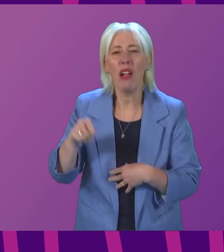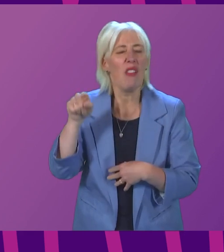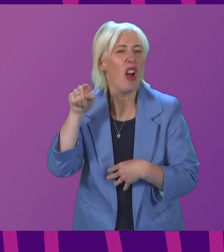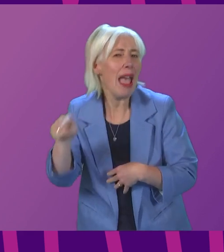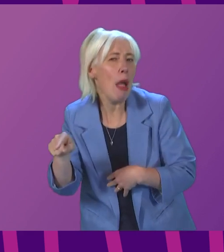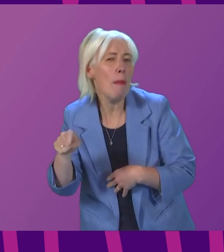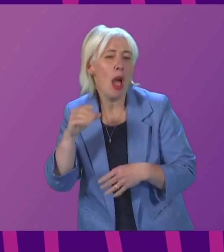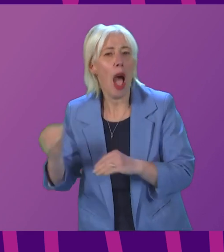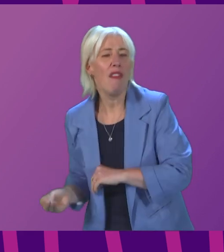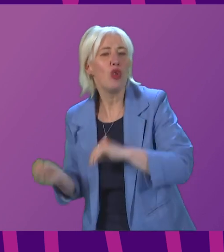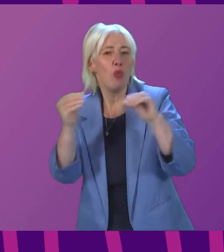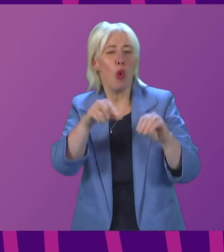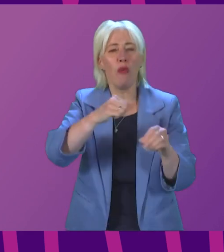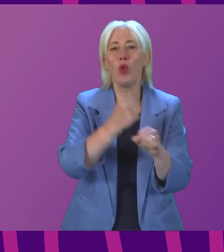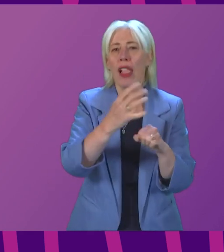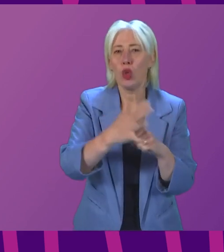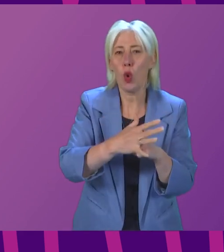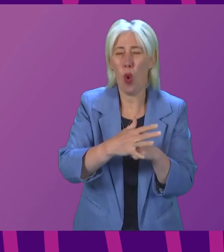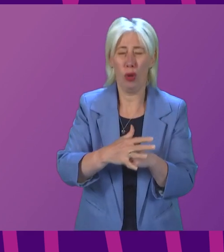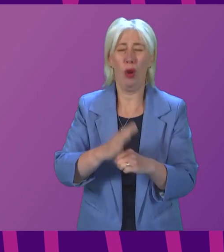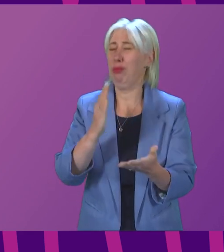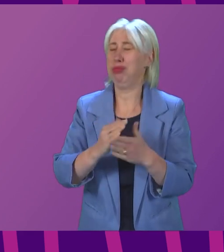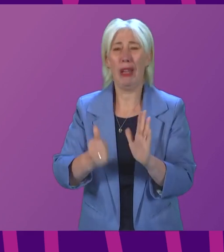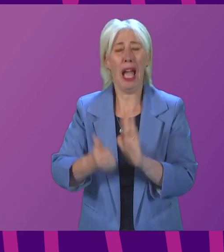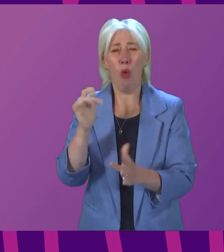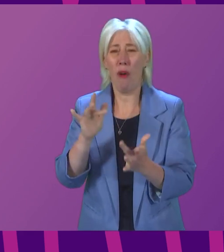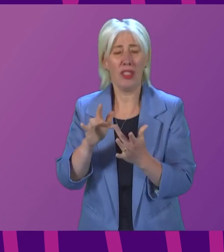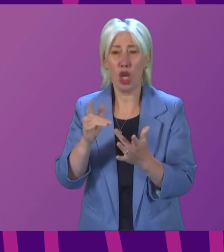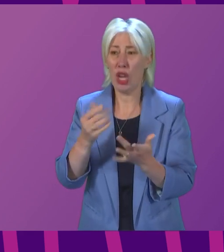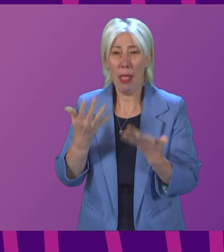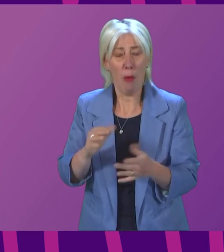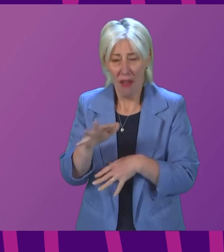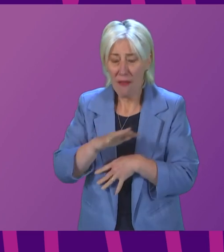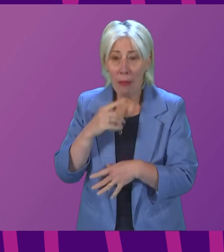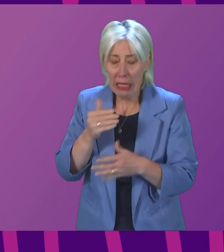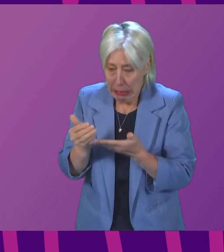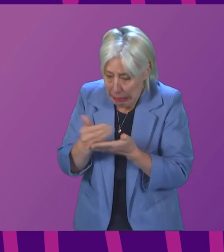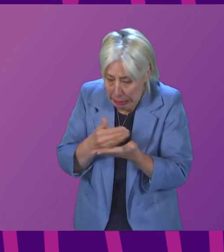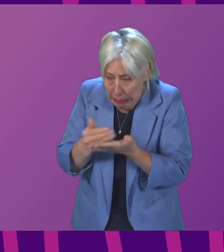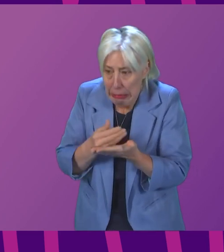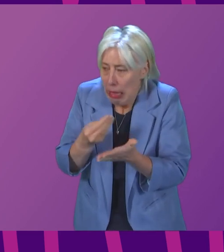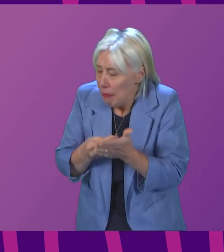That is shocking and out of touch. At a time when families are having to count every penny, it seems that the First Minister